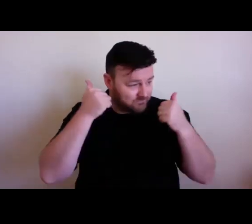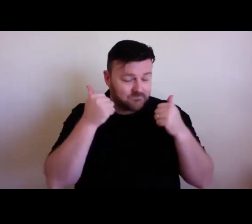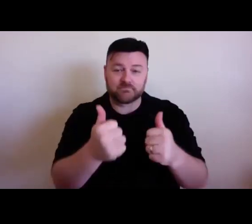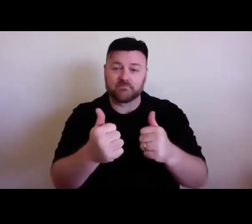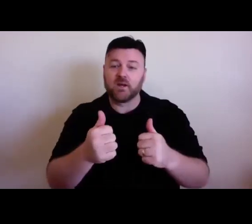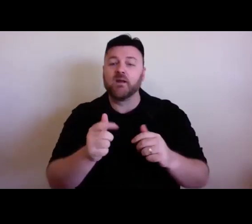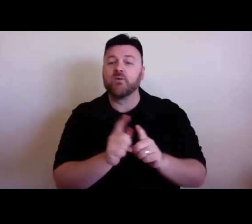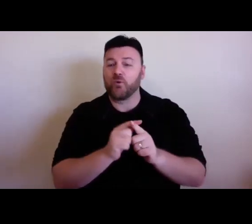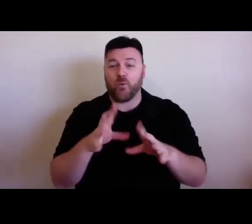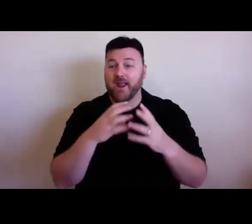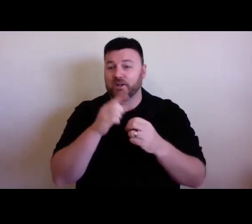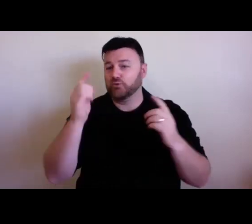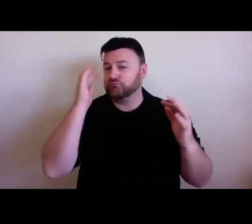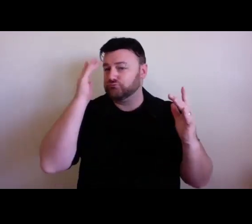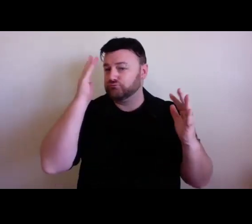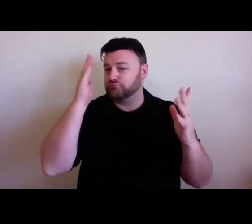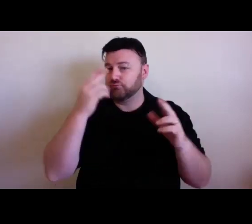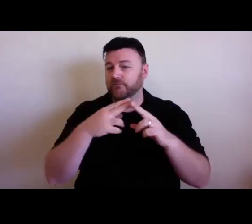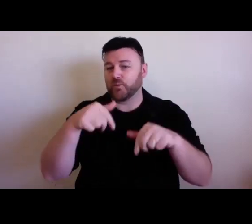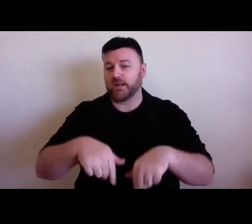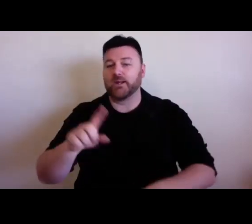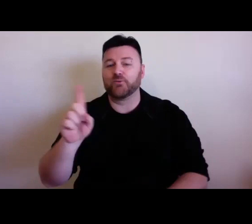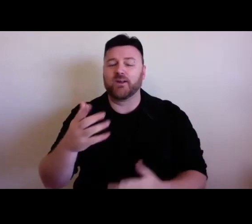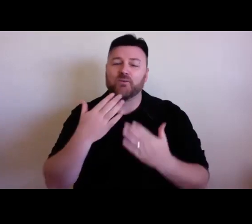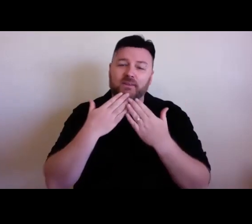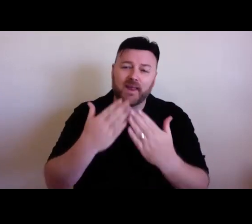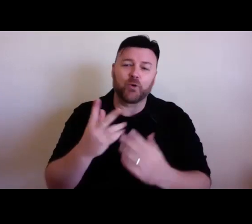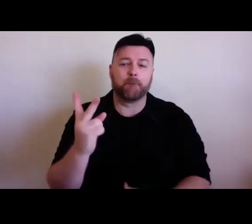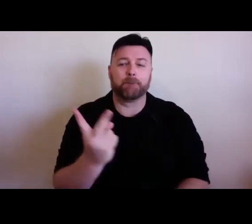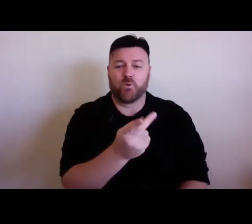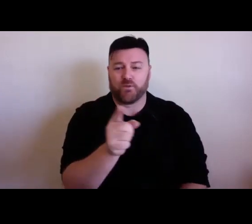Thank you again so much. If you've got nothing else